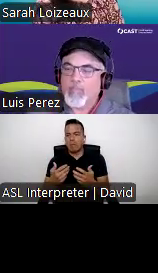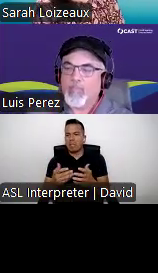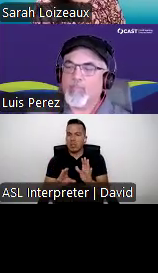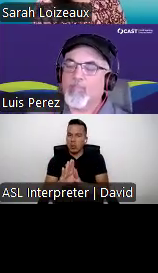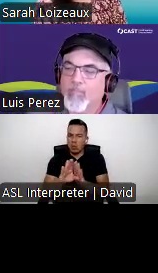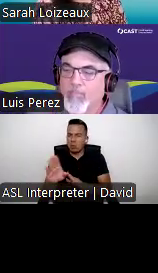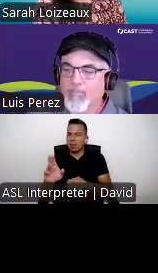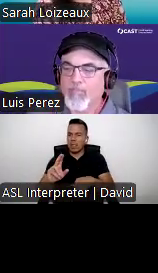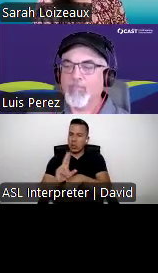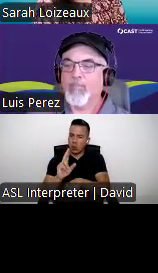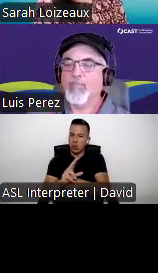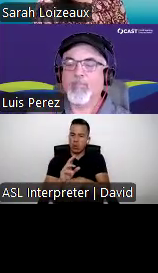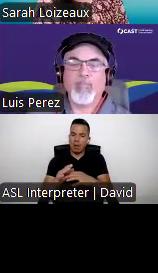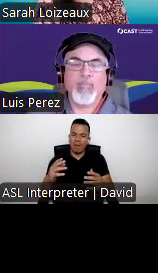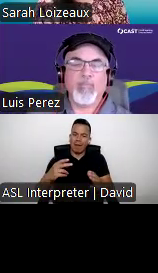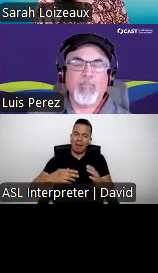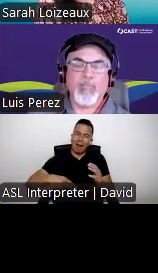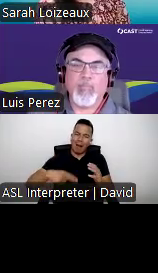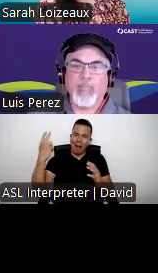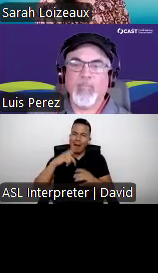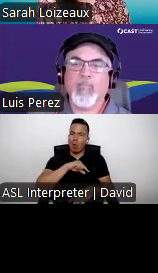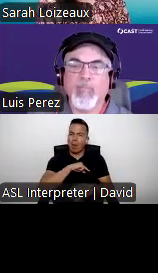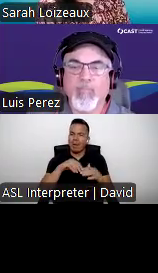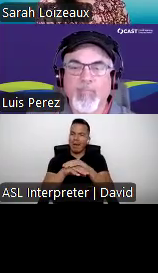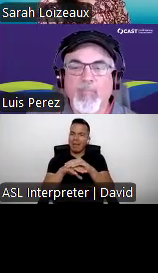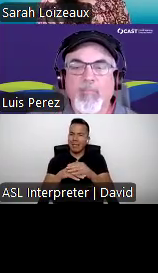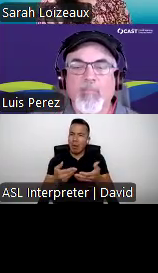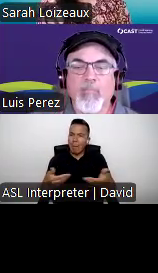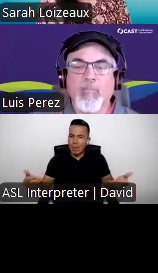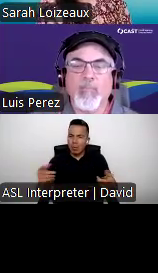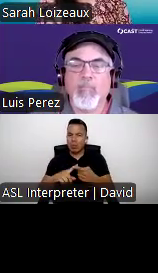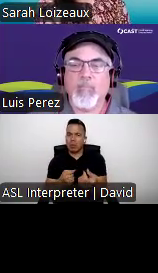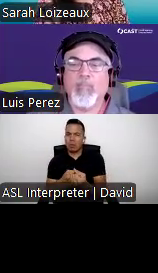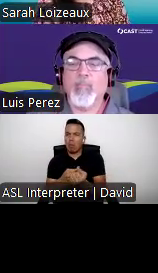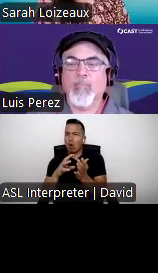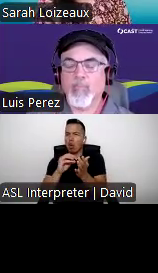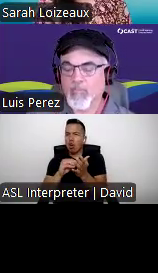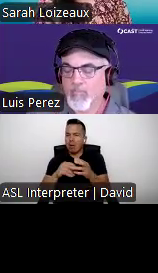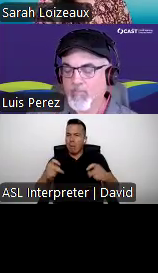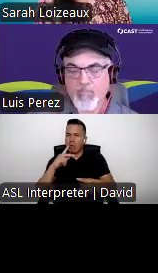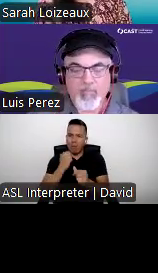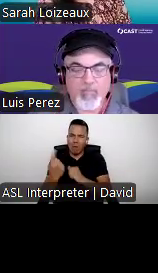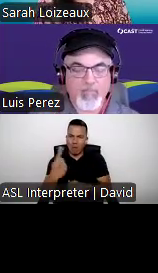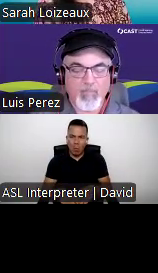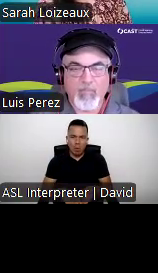educational materials and technologies to support learning opportunities for everyone. As a member